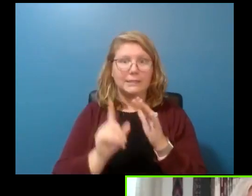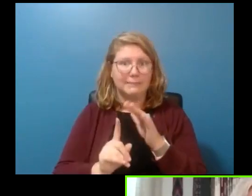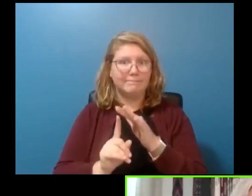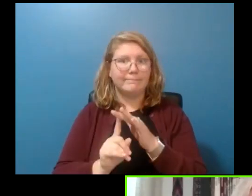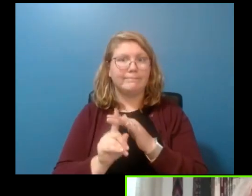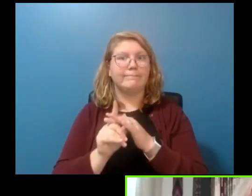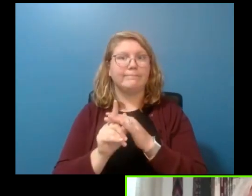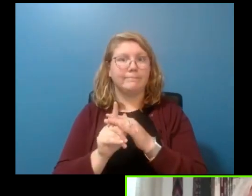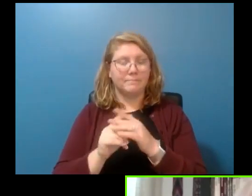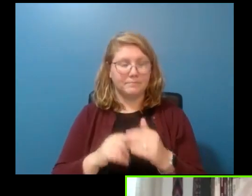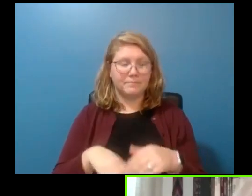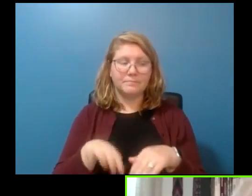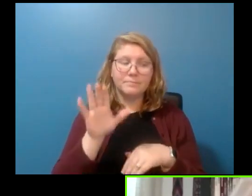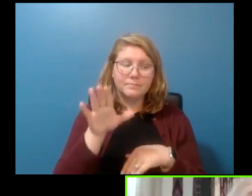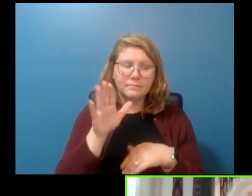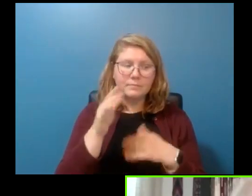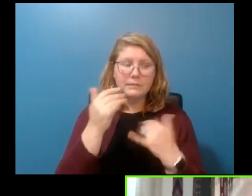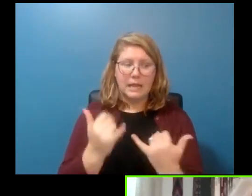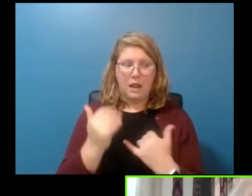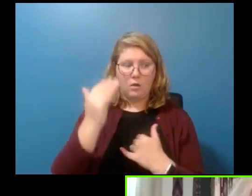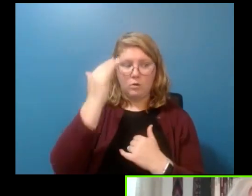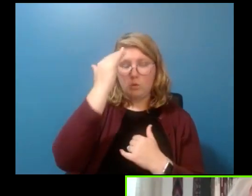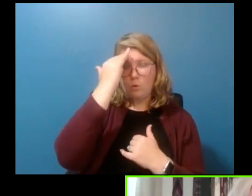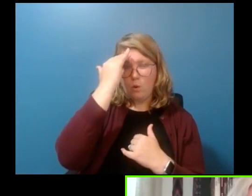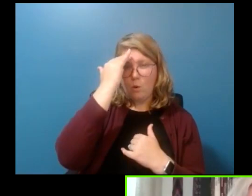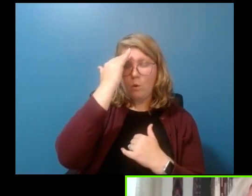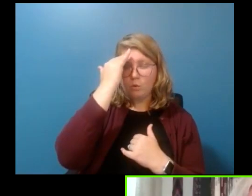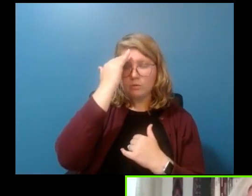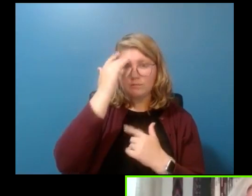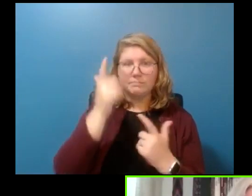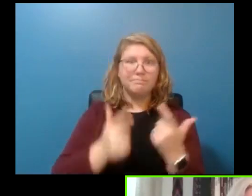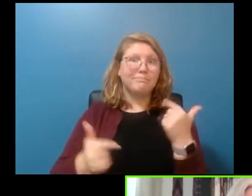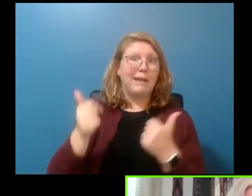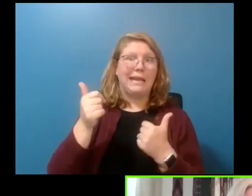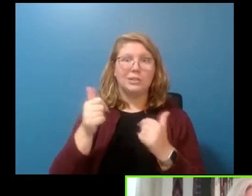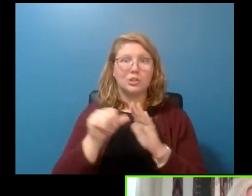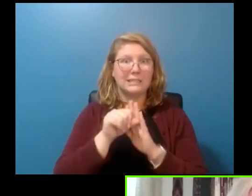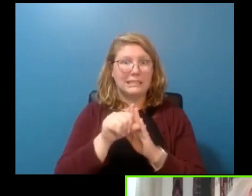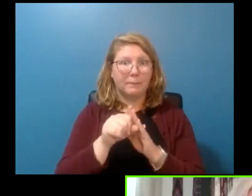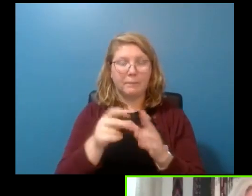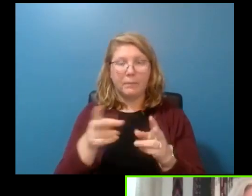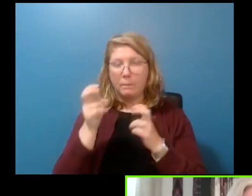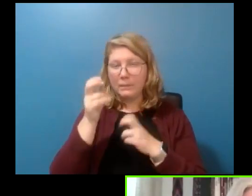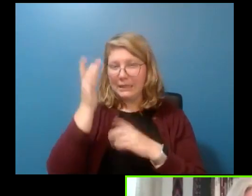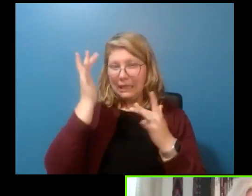stamina or pace, and really losing interest in things you liked to do before.